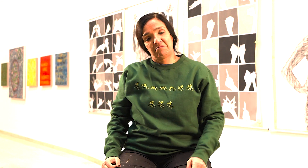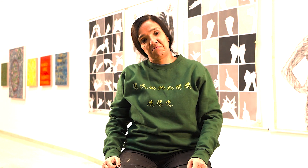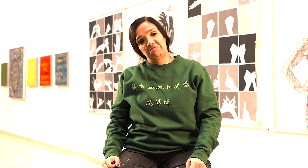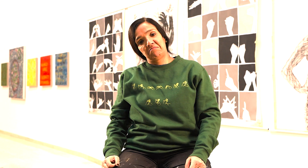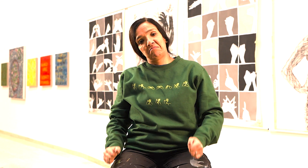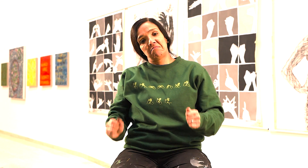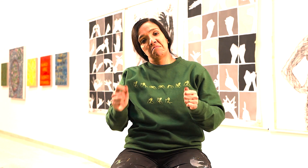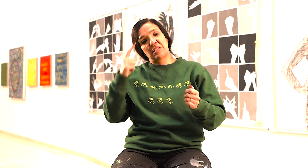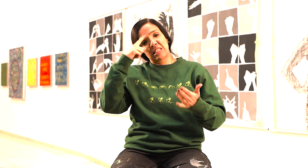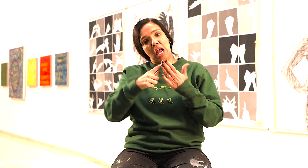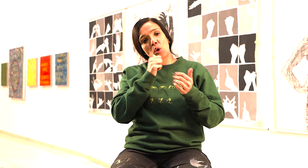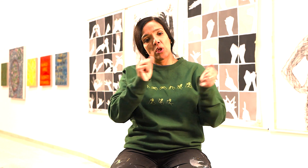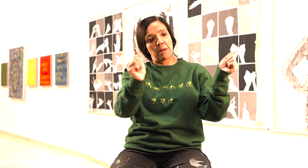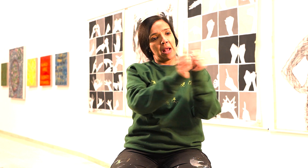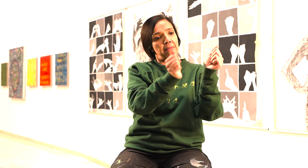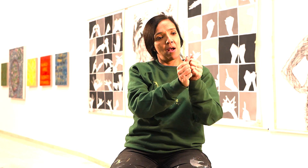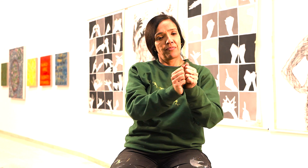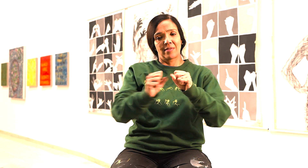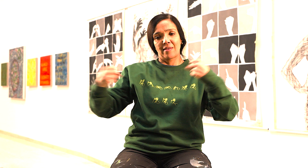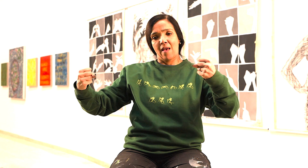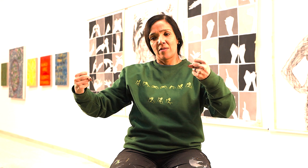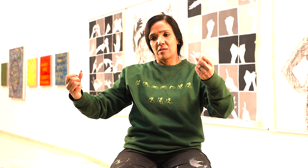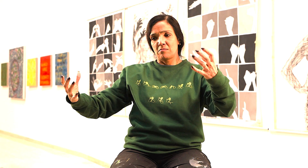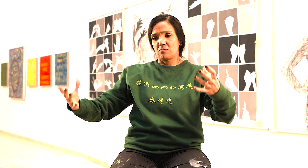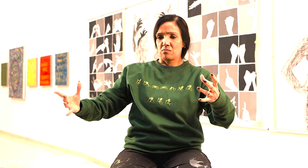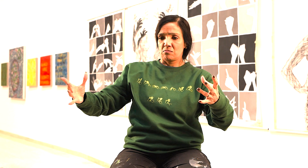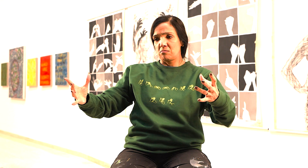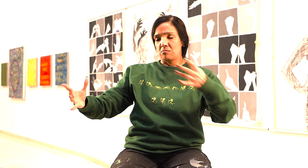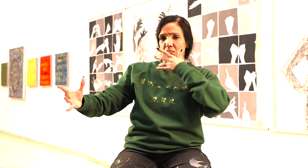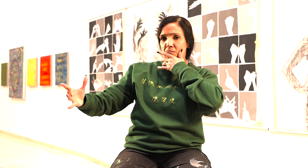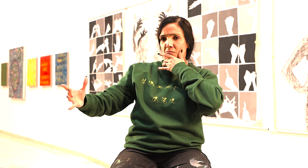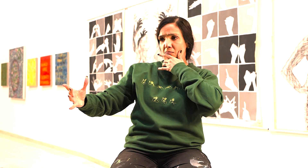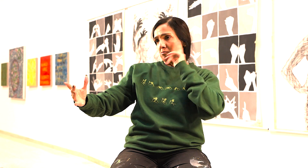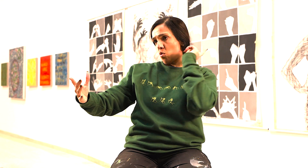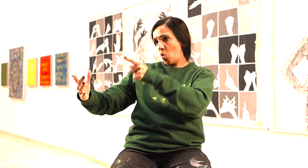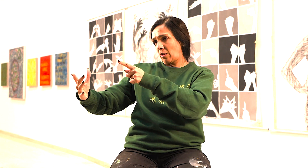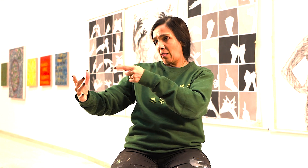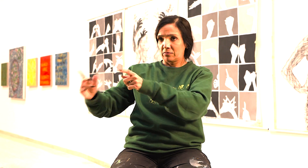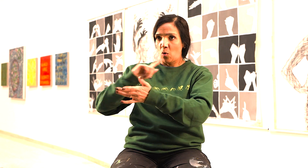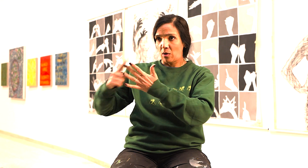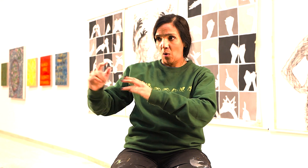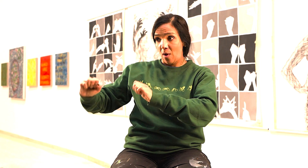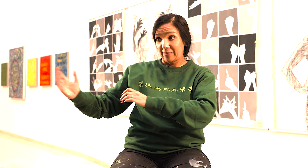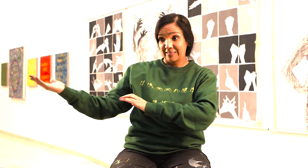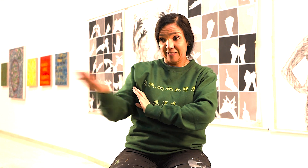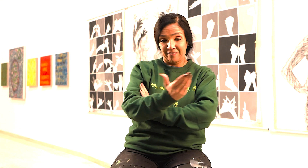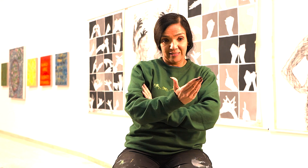I look--I decide whether I'm gonna use paper, canvas, then I order the material.